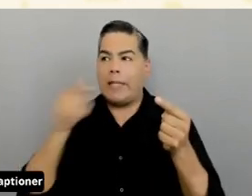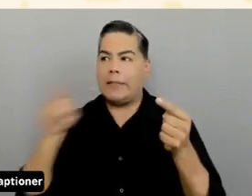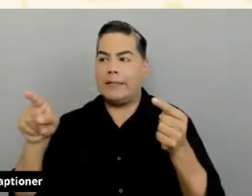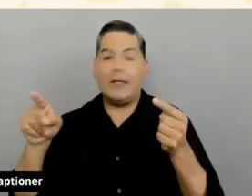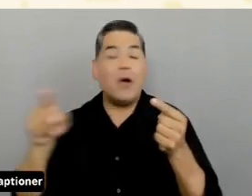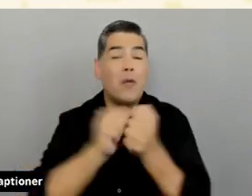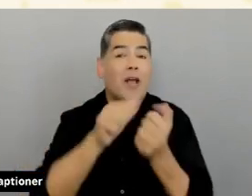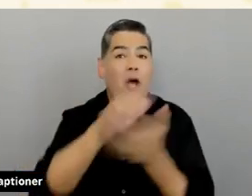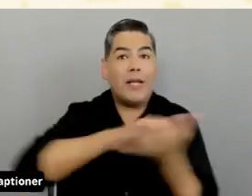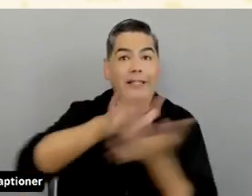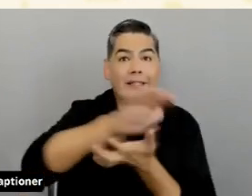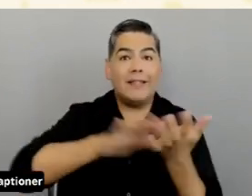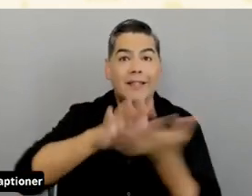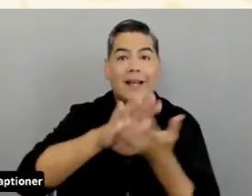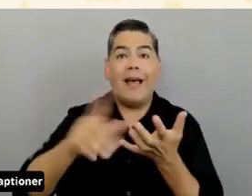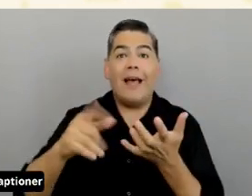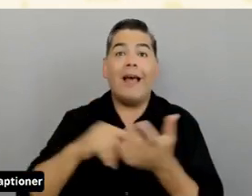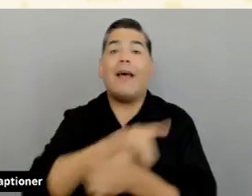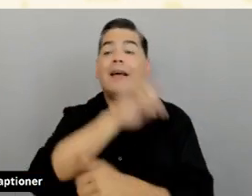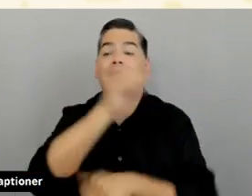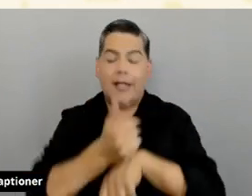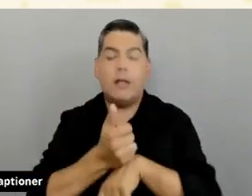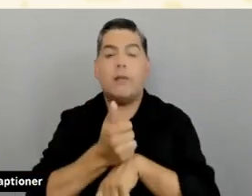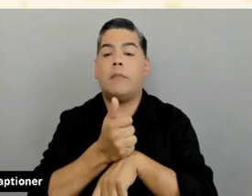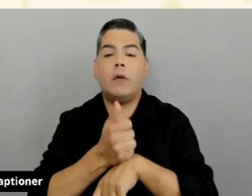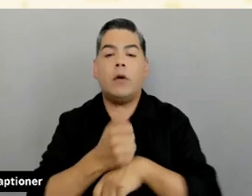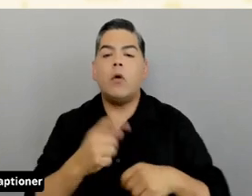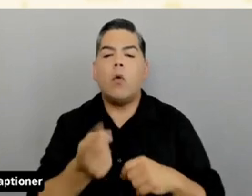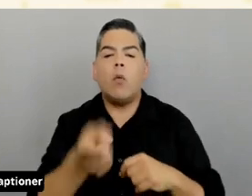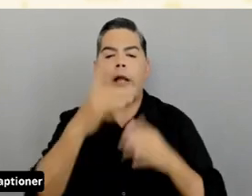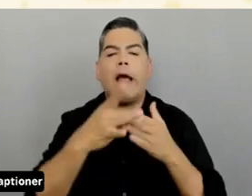And you can create a specific guideline that says, OK,